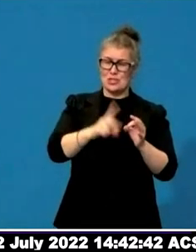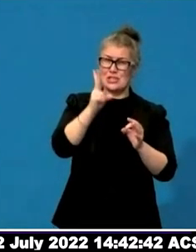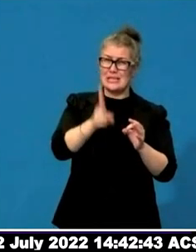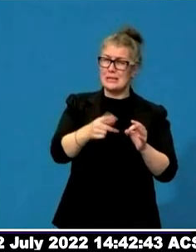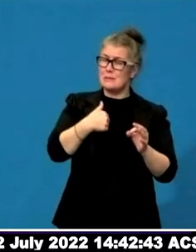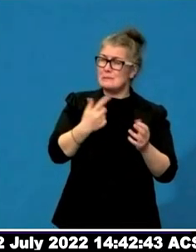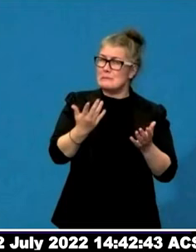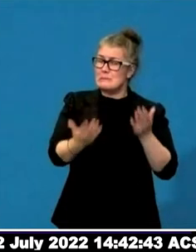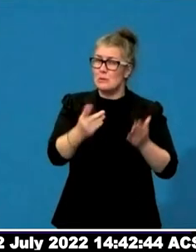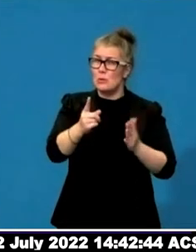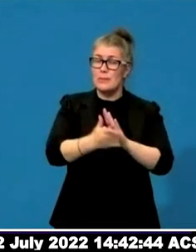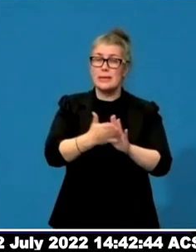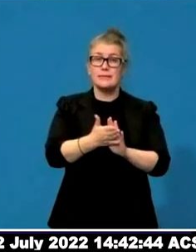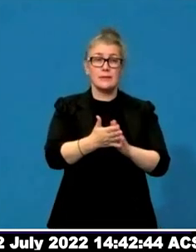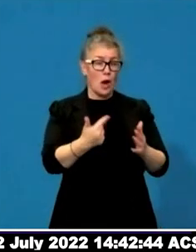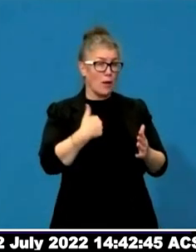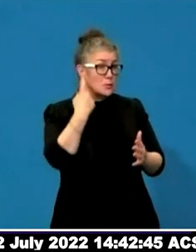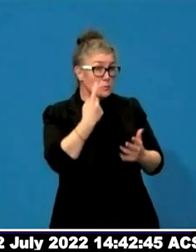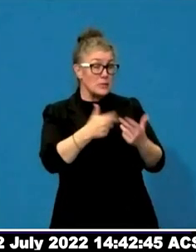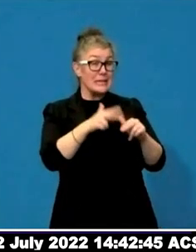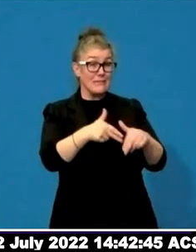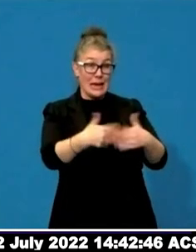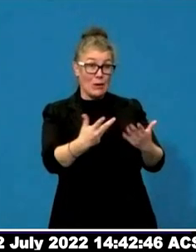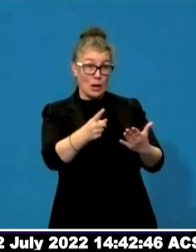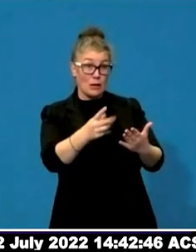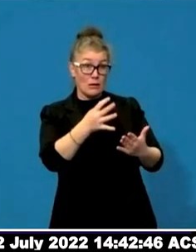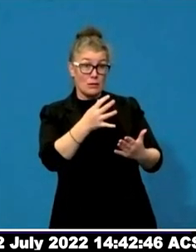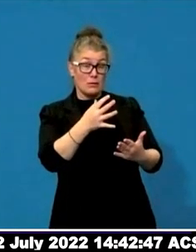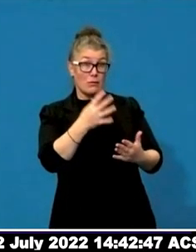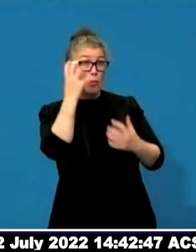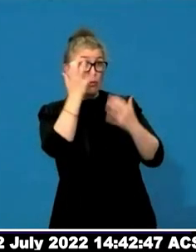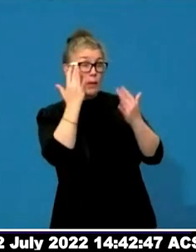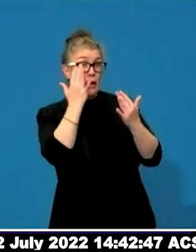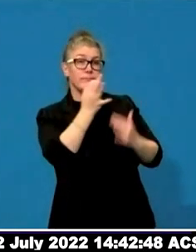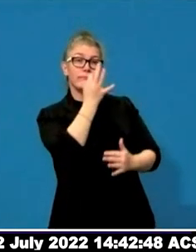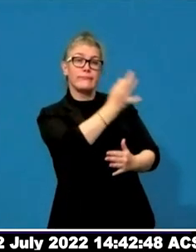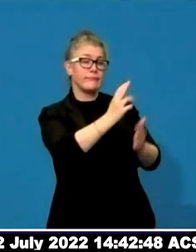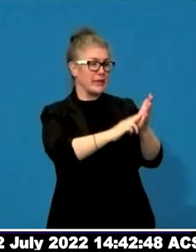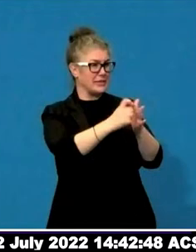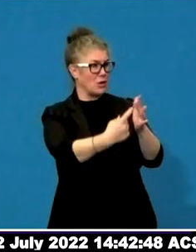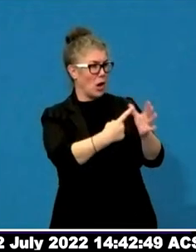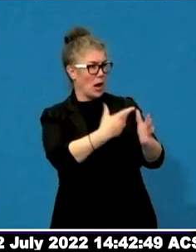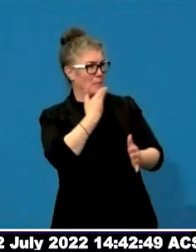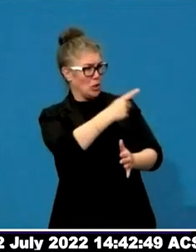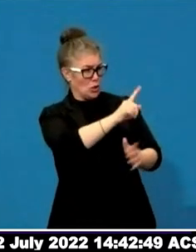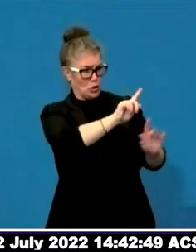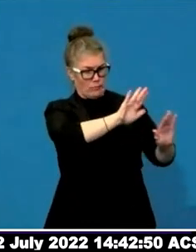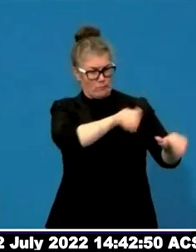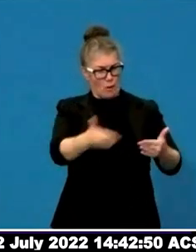I was wondering whether anyone had contemplated approaching the NDIA and saying, in effect, can you provide training and resources